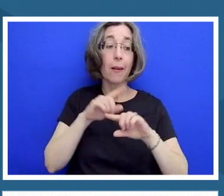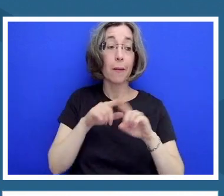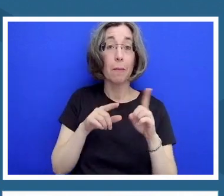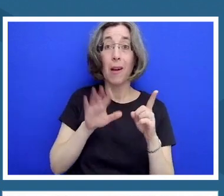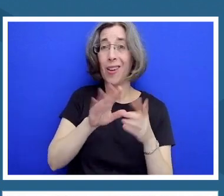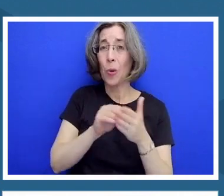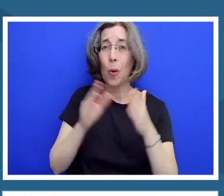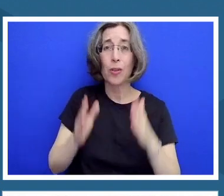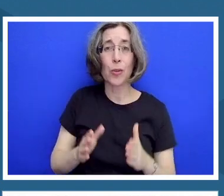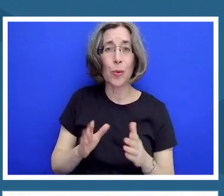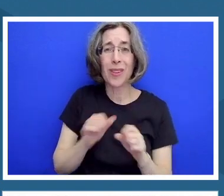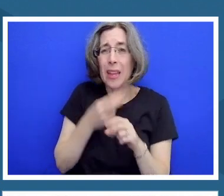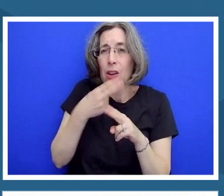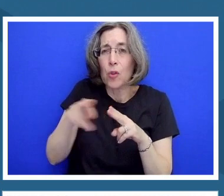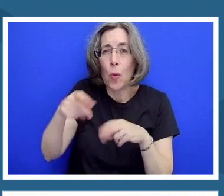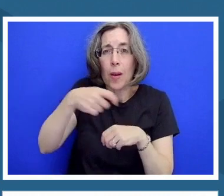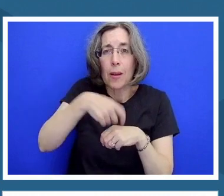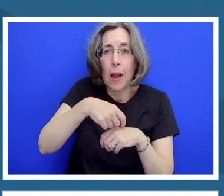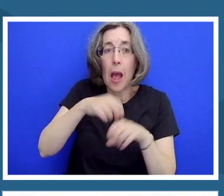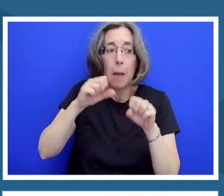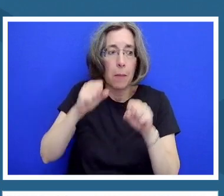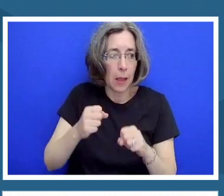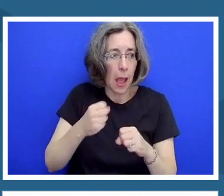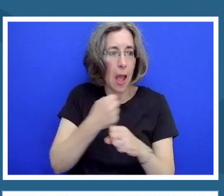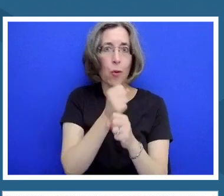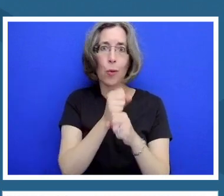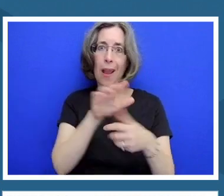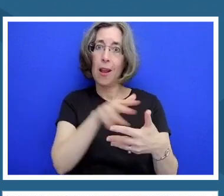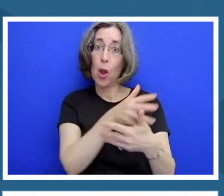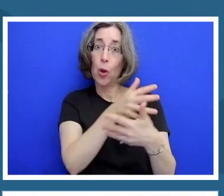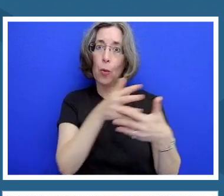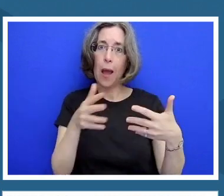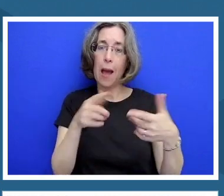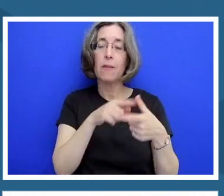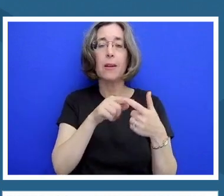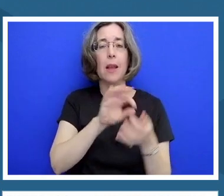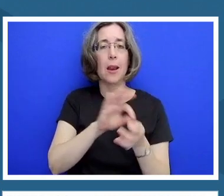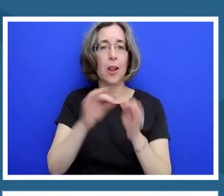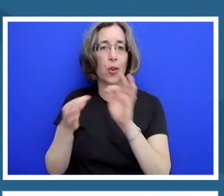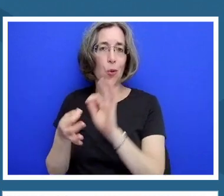generate a light curve and then